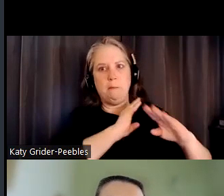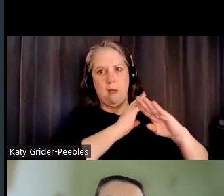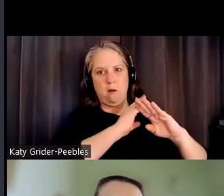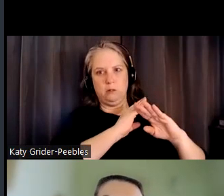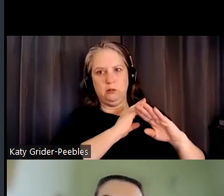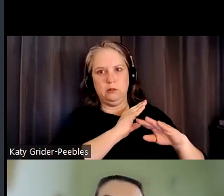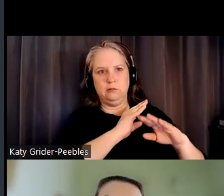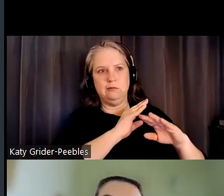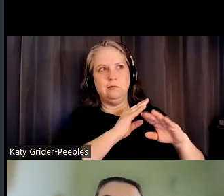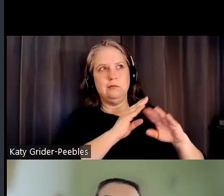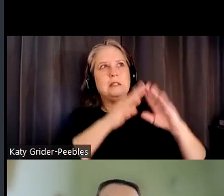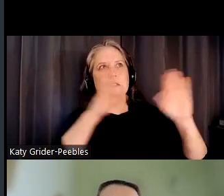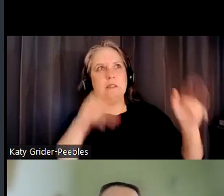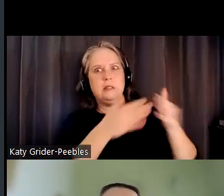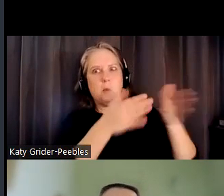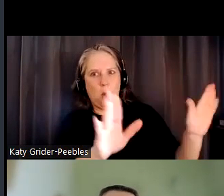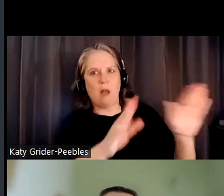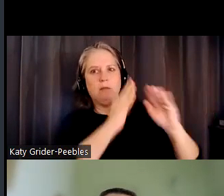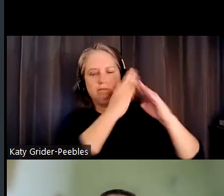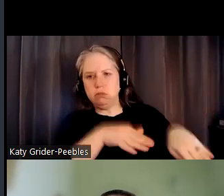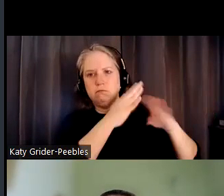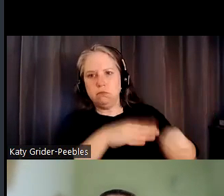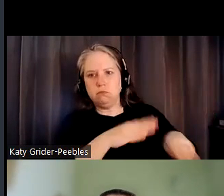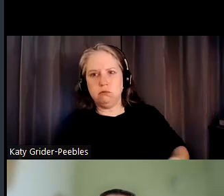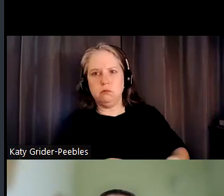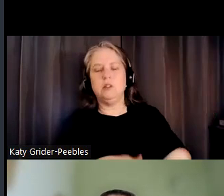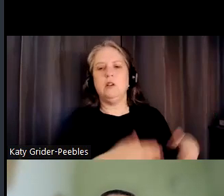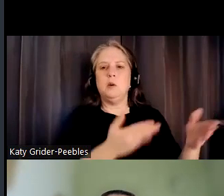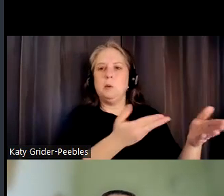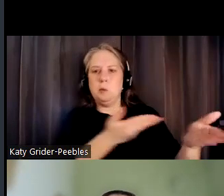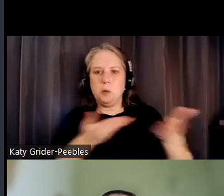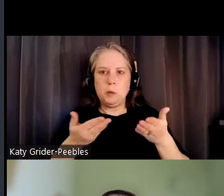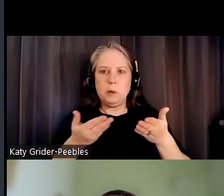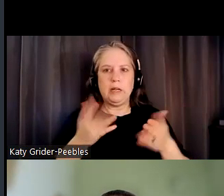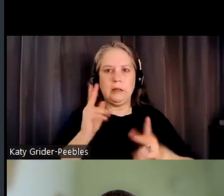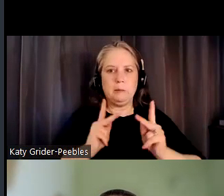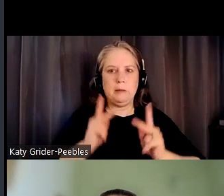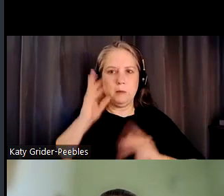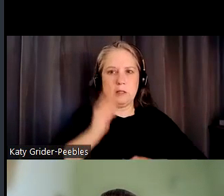It looks at equality bringing experiences up to the same level.